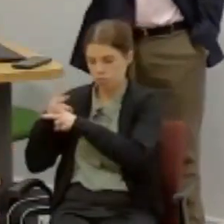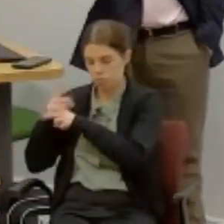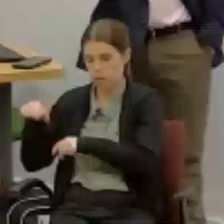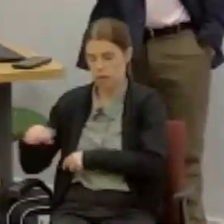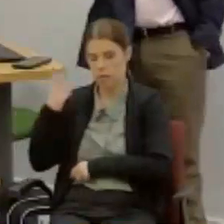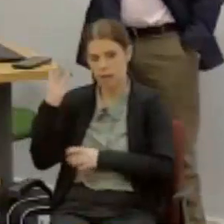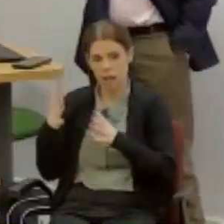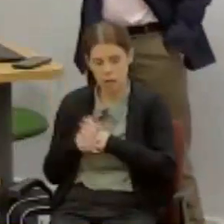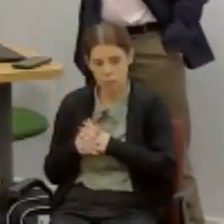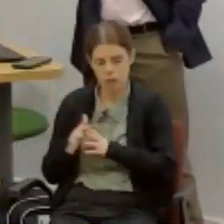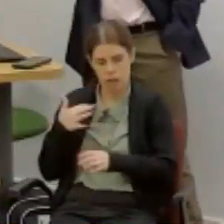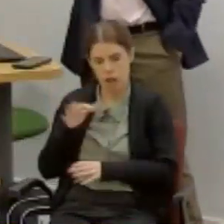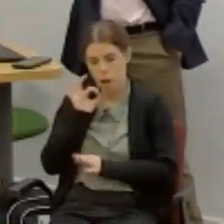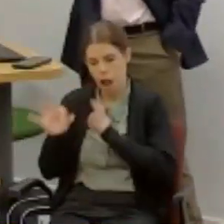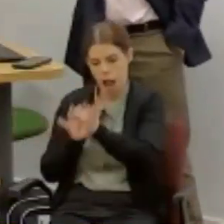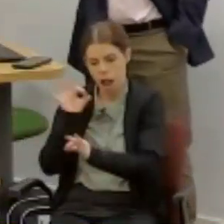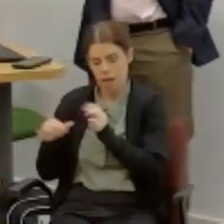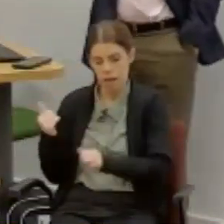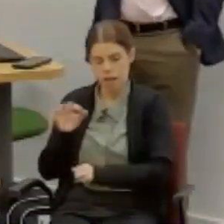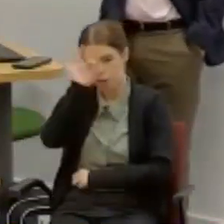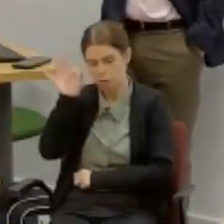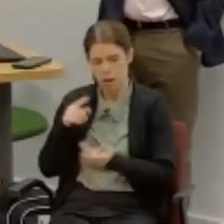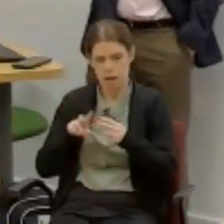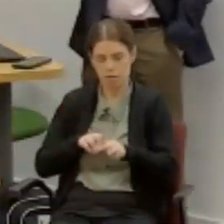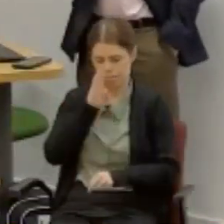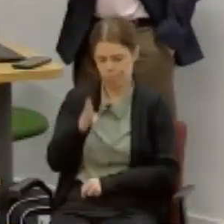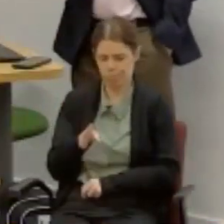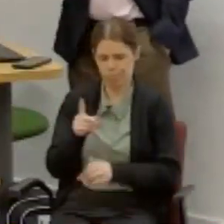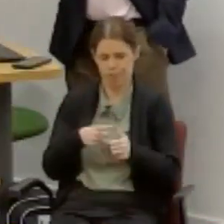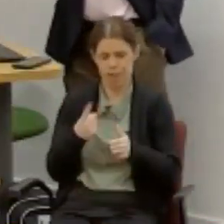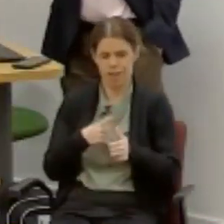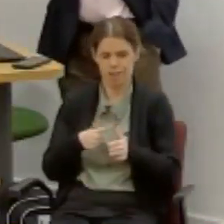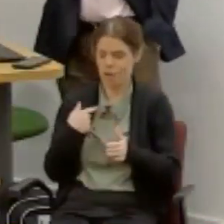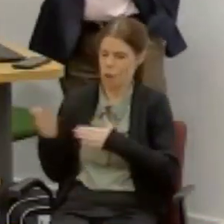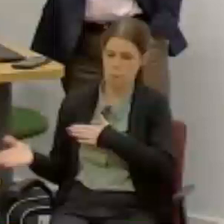So that's those questions. And if you don't get any straight sensible answers and just take them next club, take